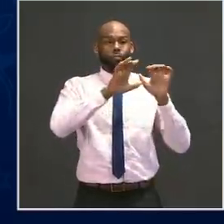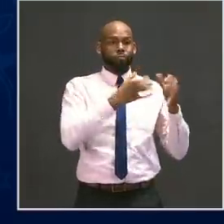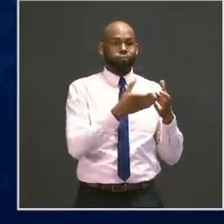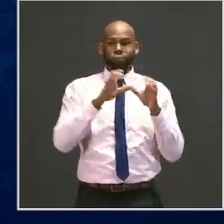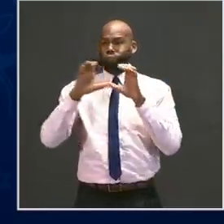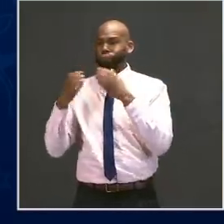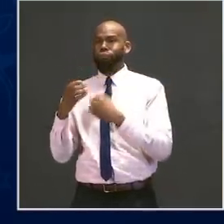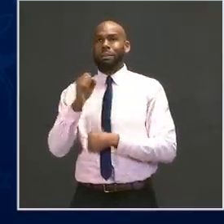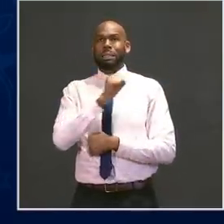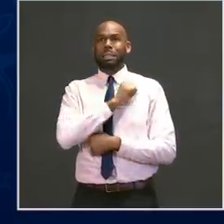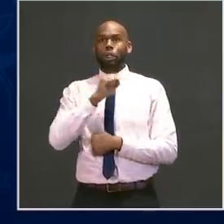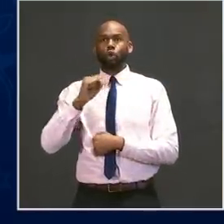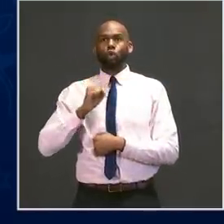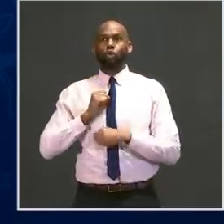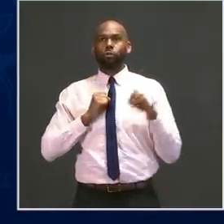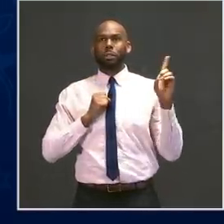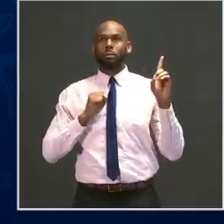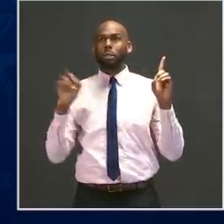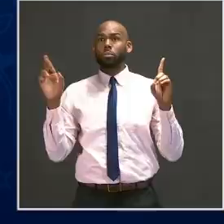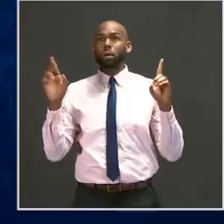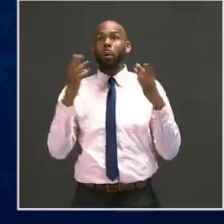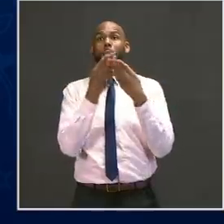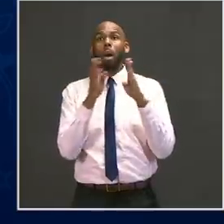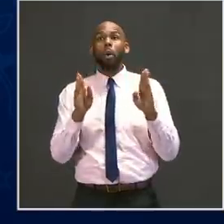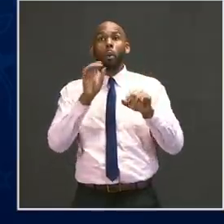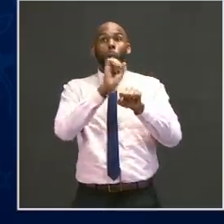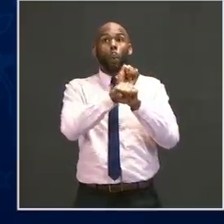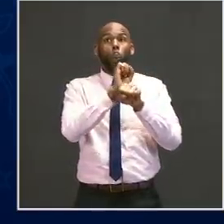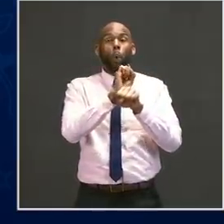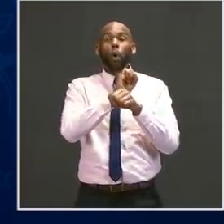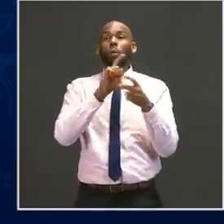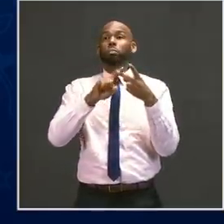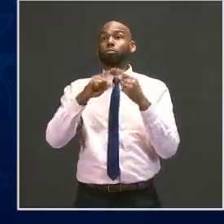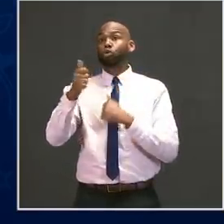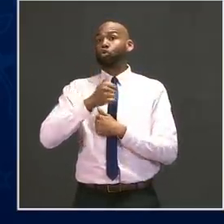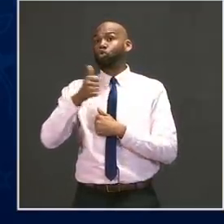from the Environment and Public Works Committee, and Transportation Secretary Pete Buttigieg